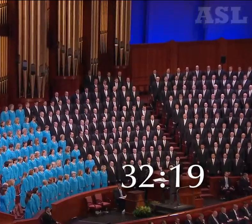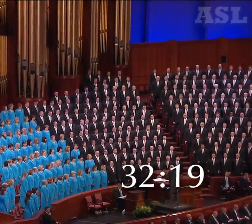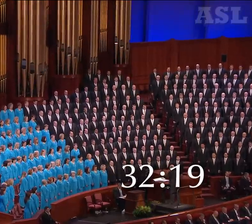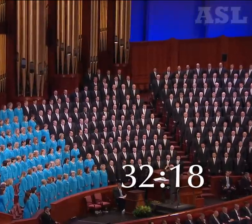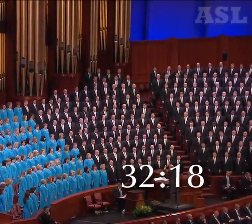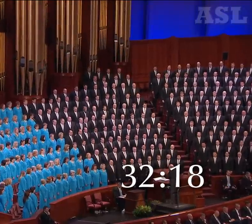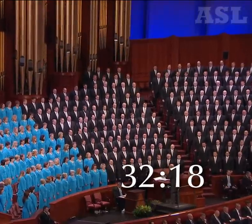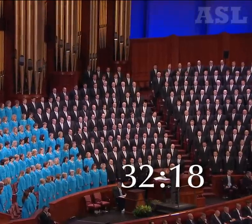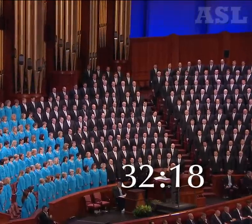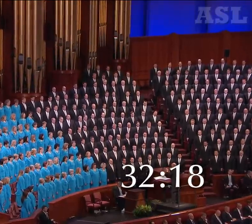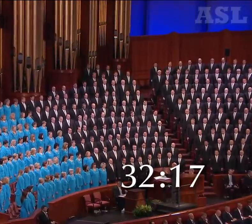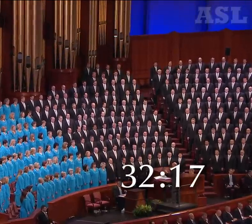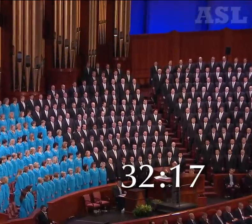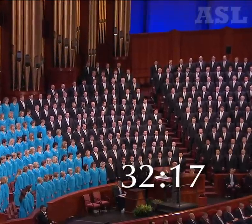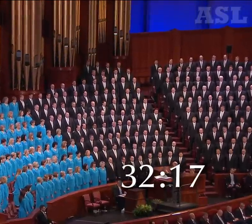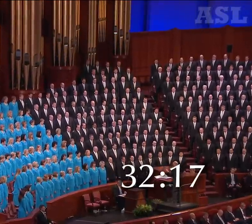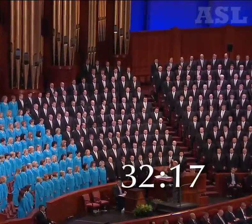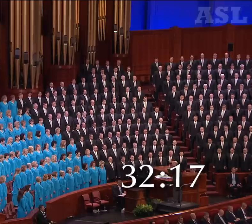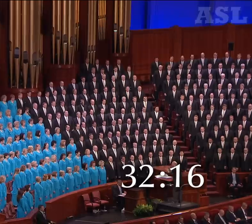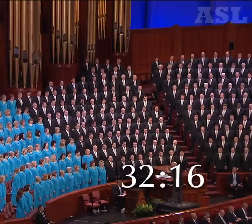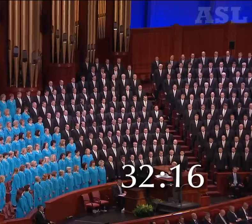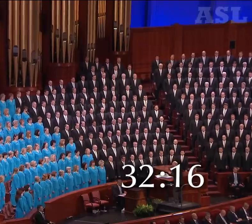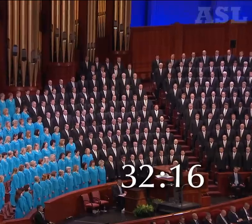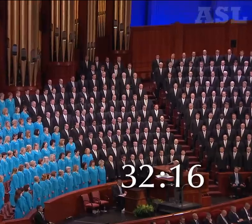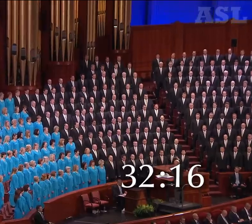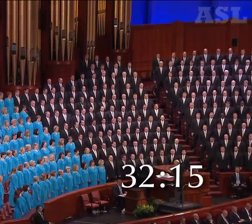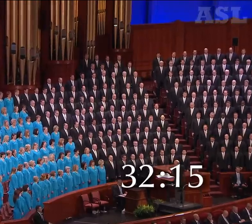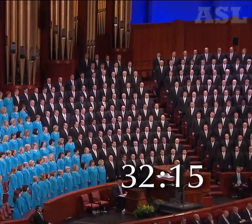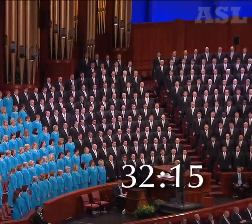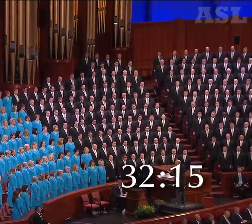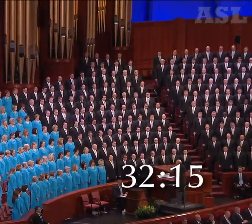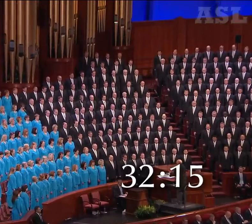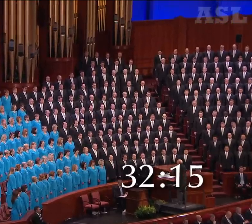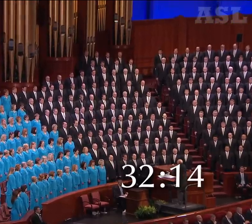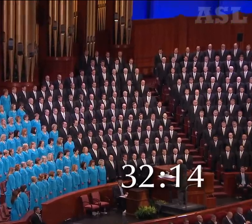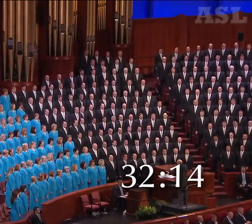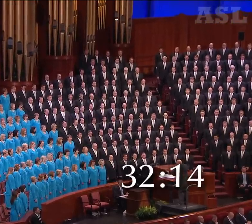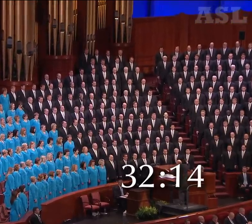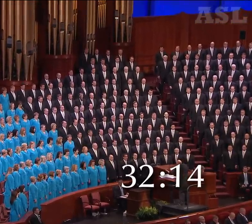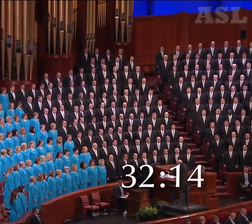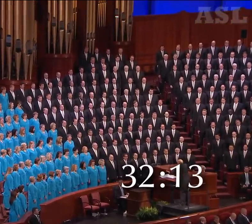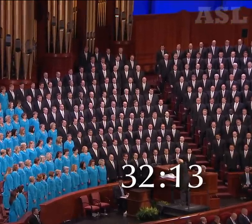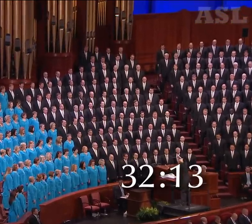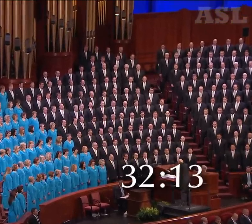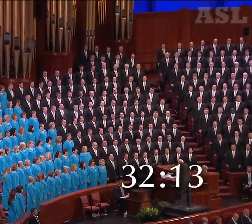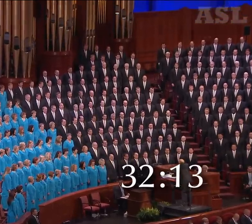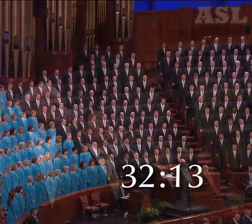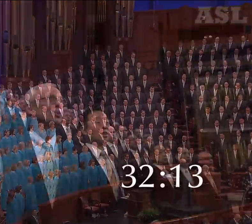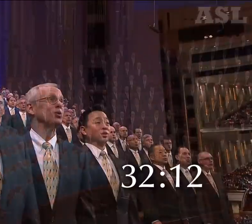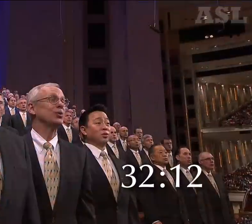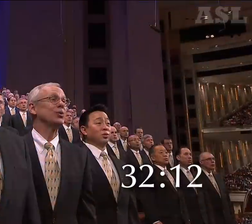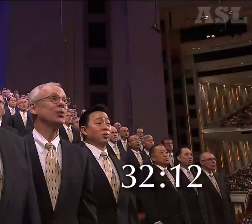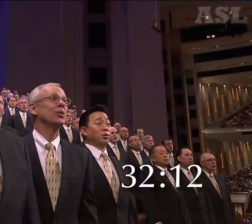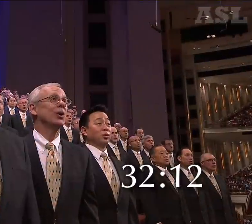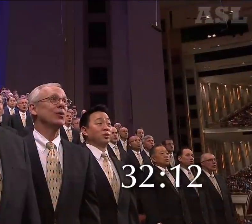THIS IS THE ENGLISH CLOSED CAPTION CHANNEL OF THE CHURCH OF JESUS CHRIST OF LATTER-DAY SAINTS.